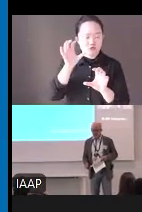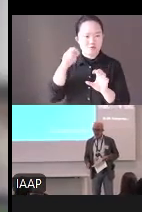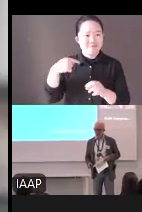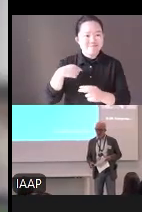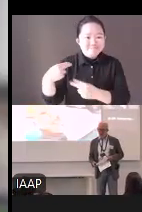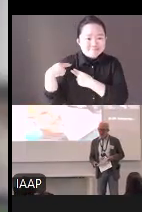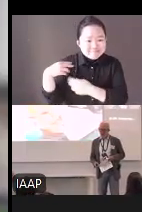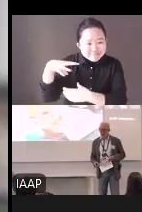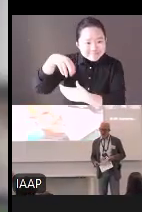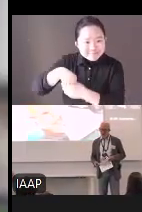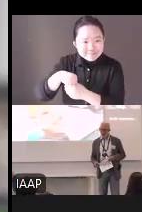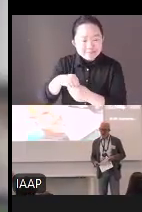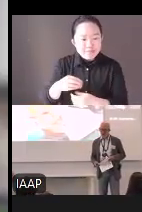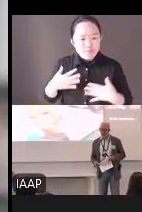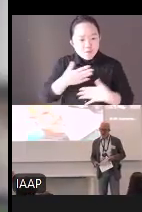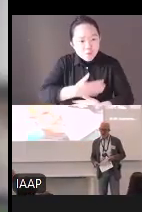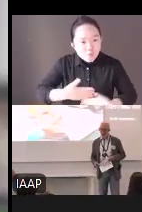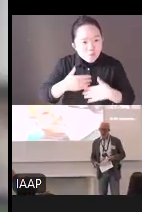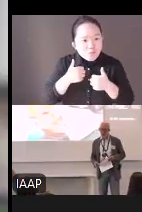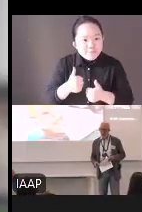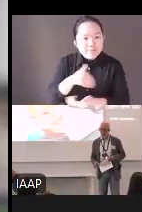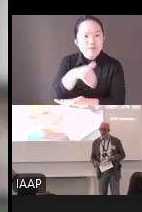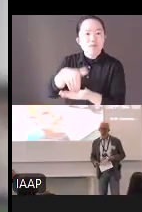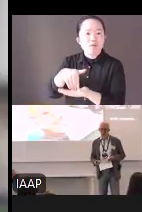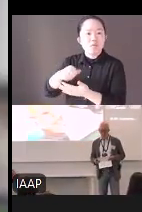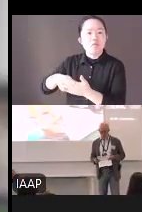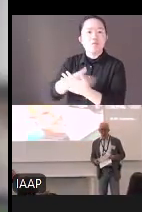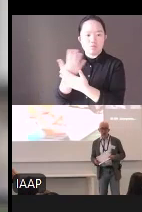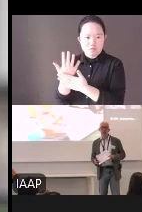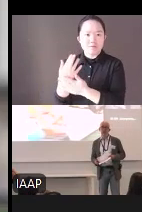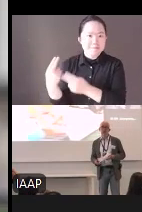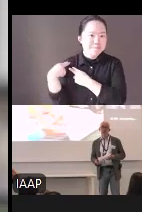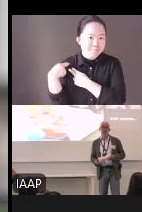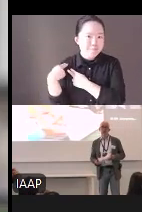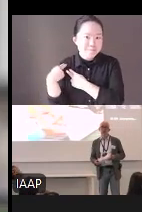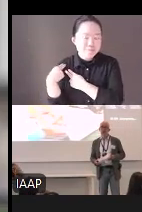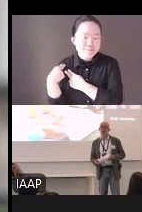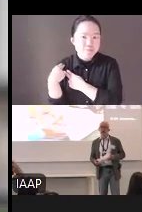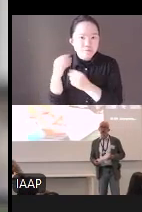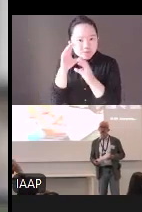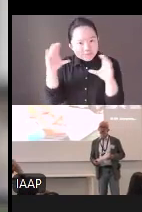First, a few words about the NWC. We are one of the 12,